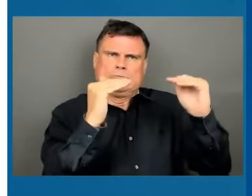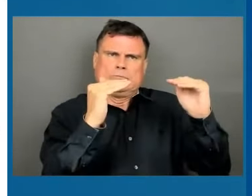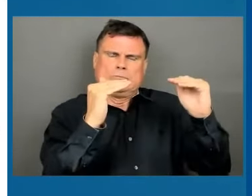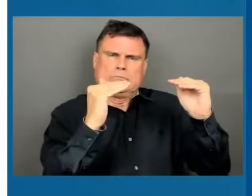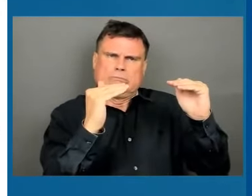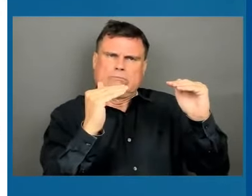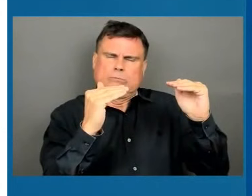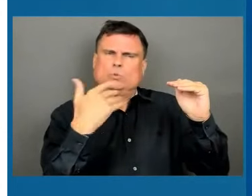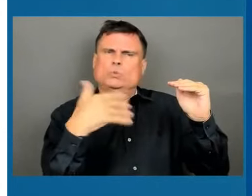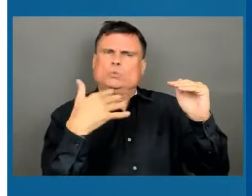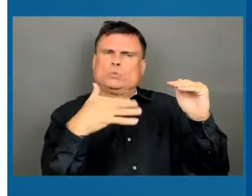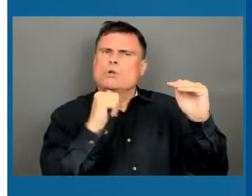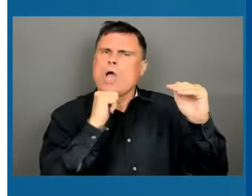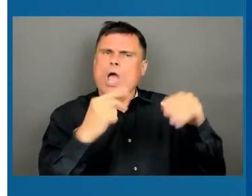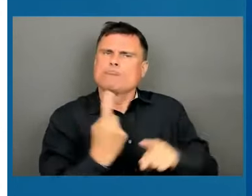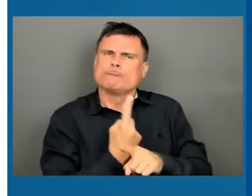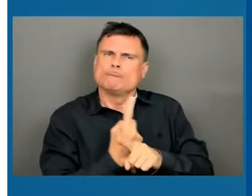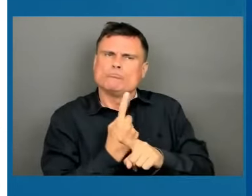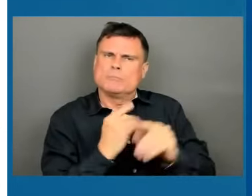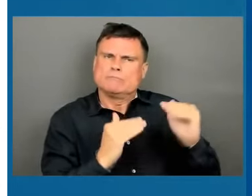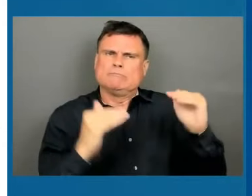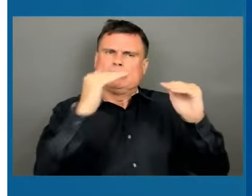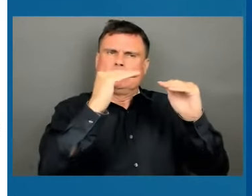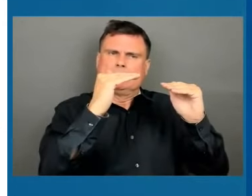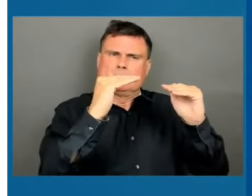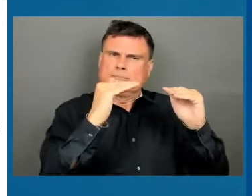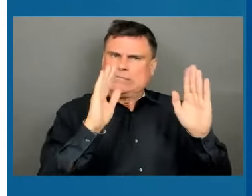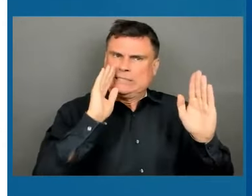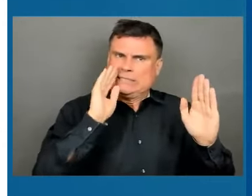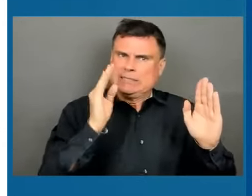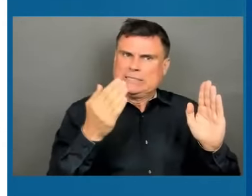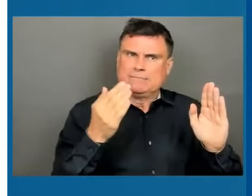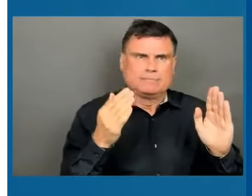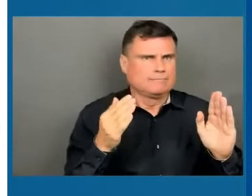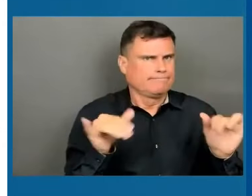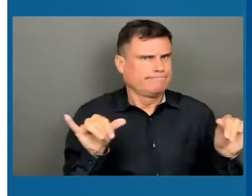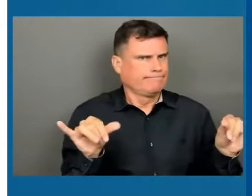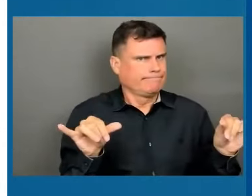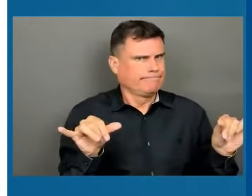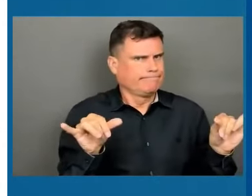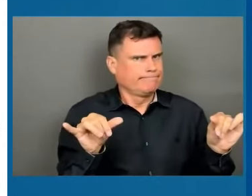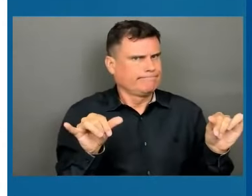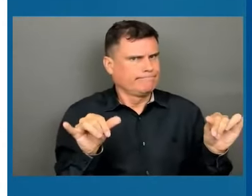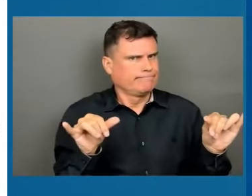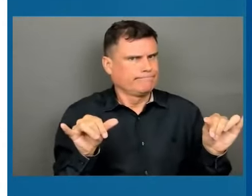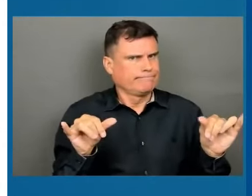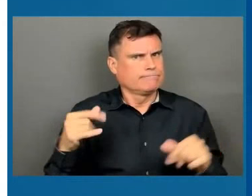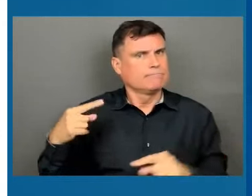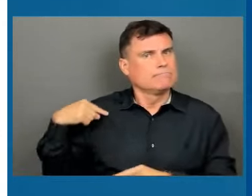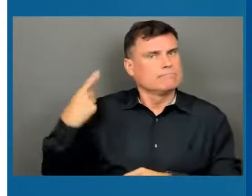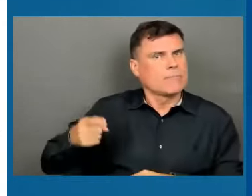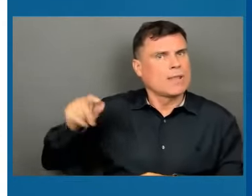So this continues the trend that we have started in early-April, cooler and wetter conditions